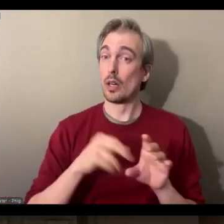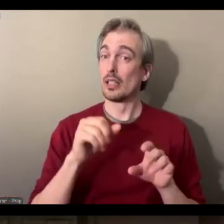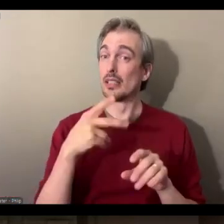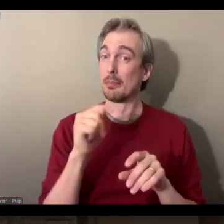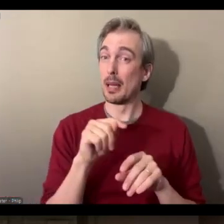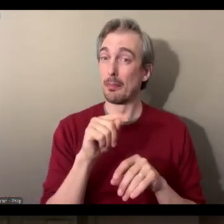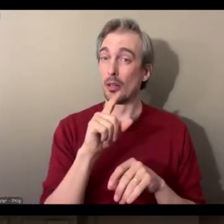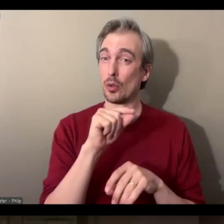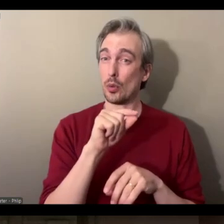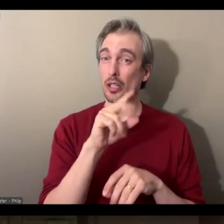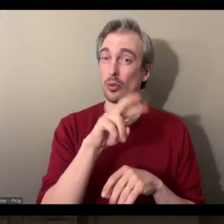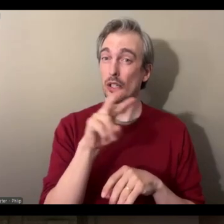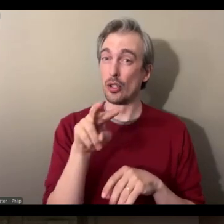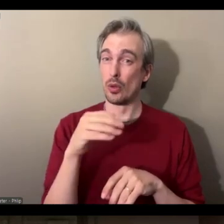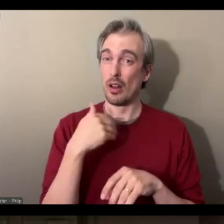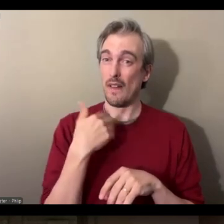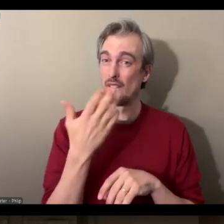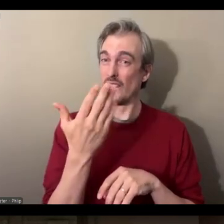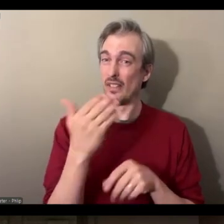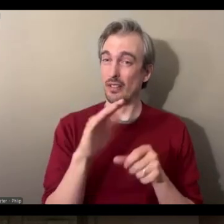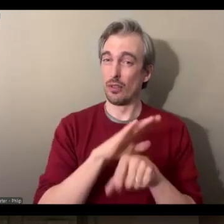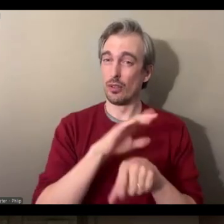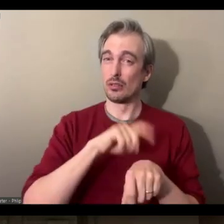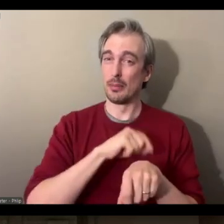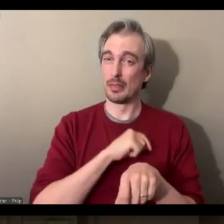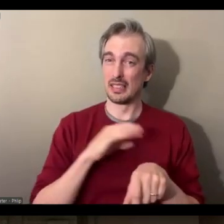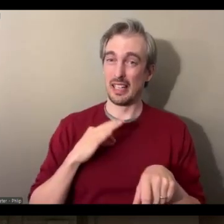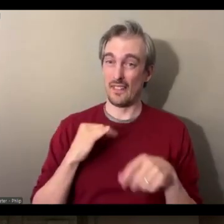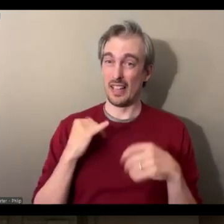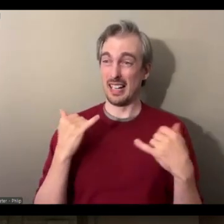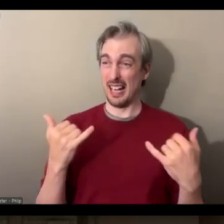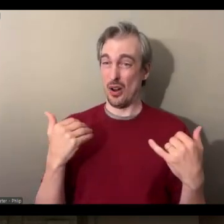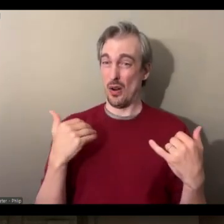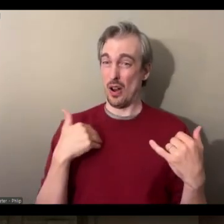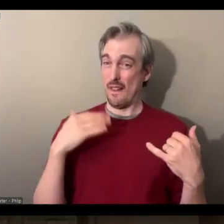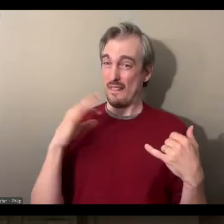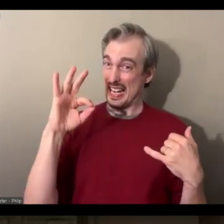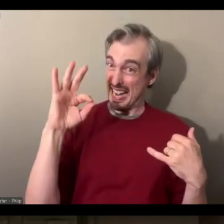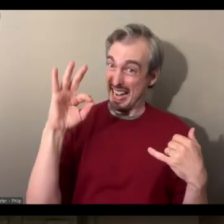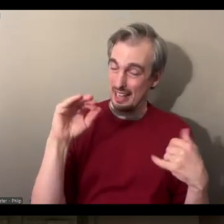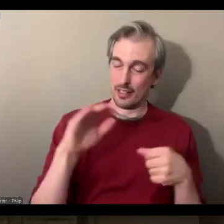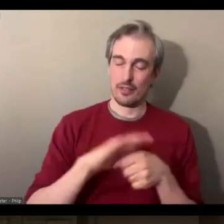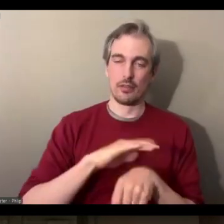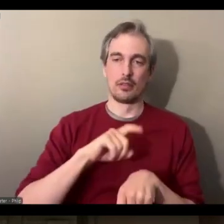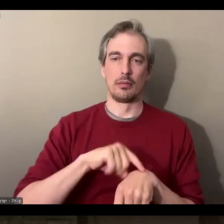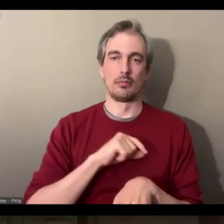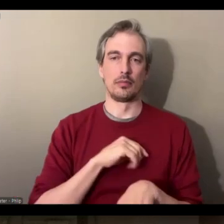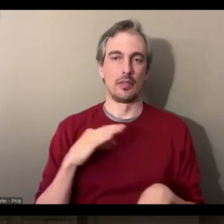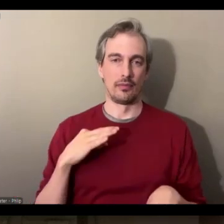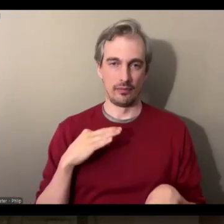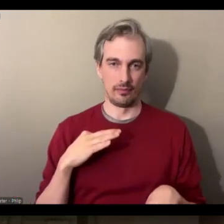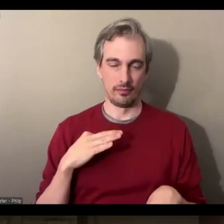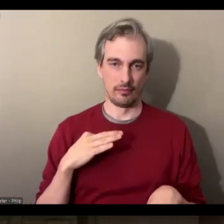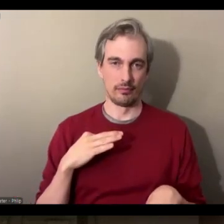PAC NYC is now around 90 full-time staff. And make it accessible. Now, as I was writing this,